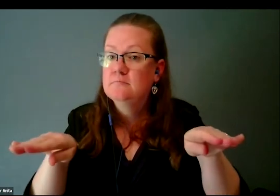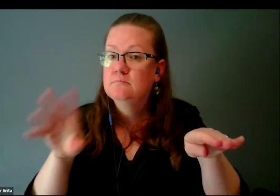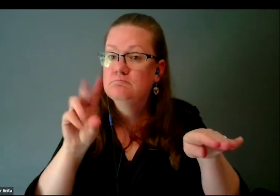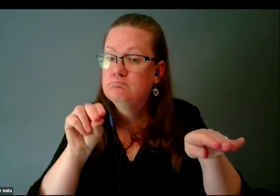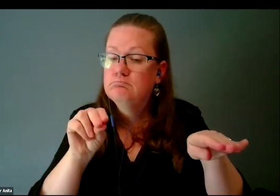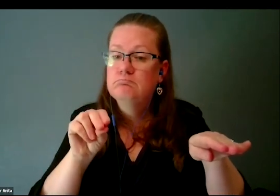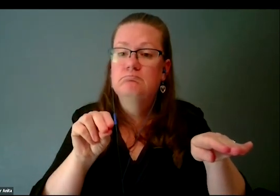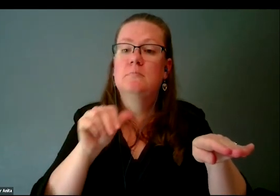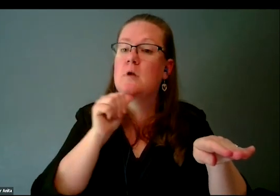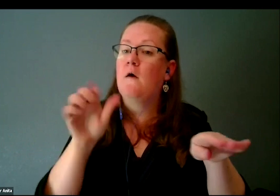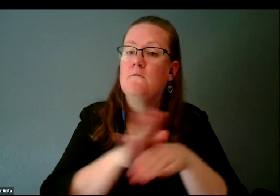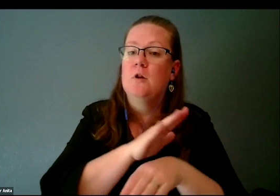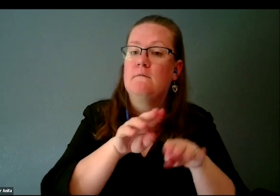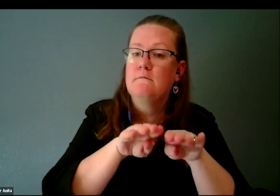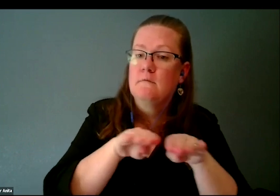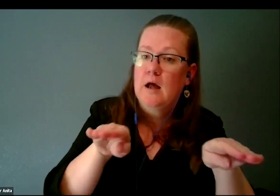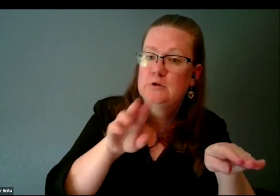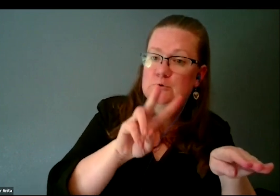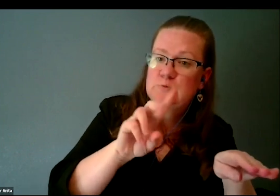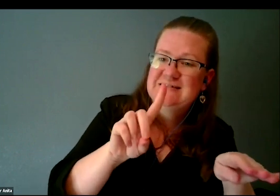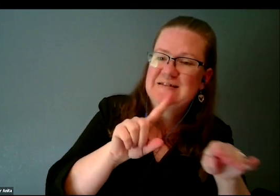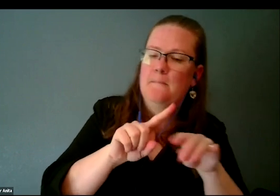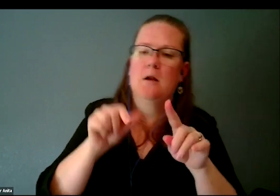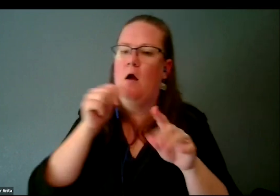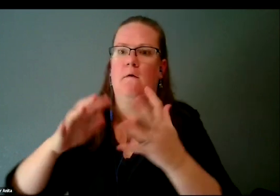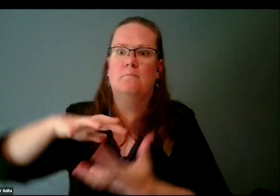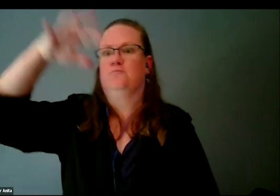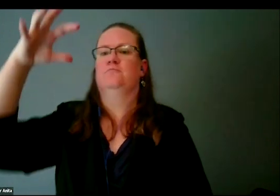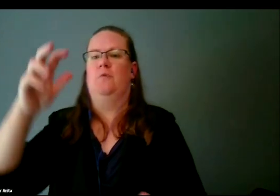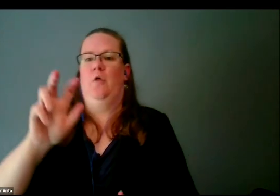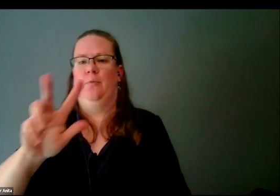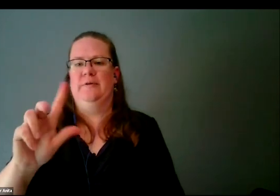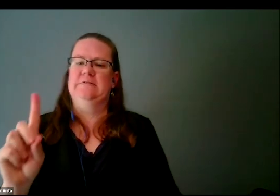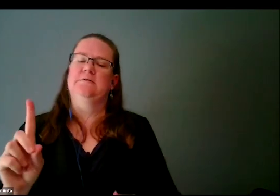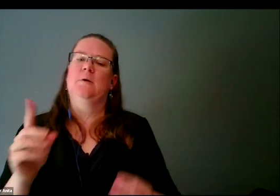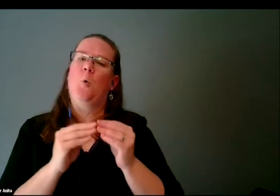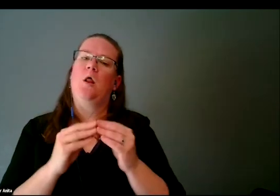but this exaggerated 2D where you're able to raise things up,